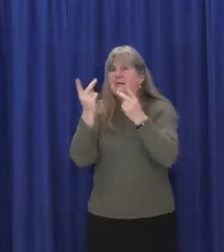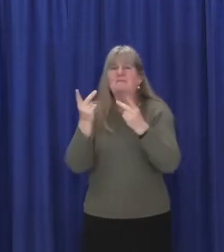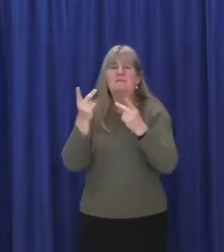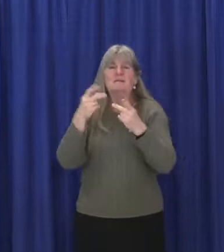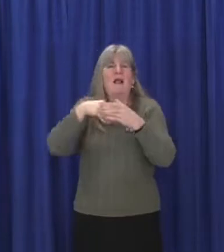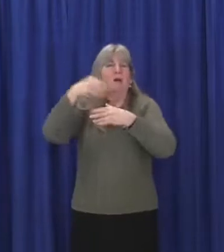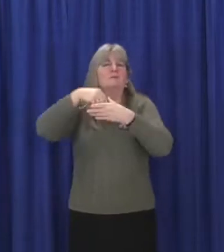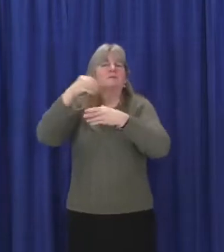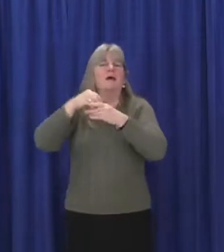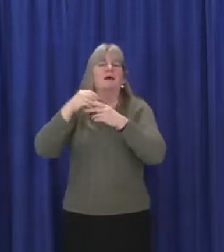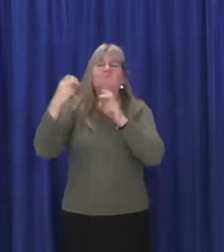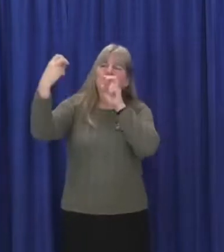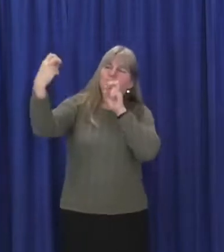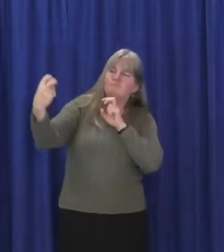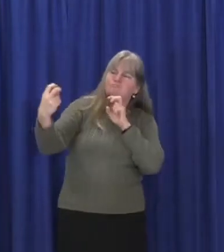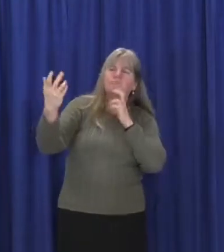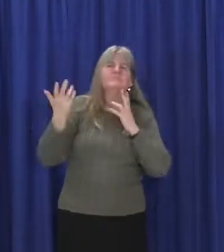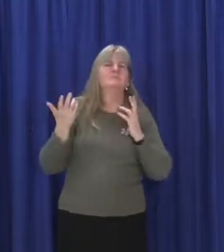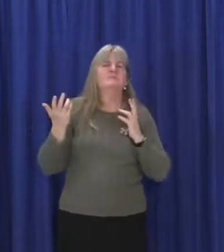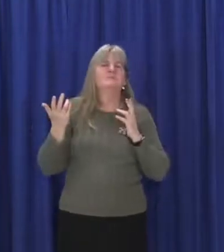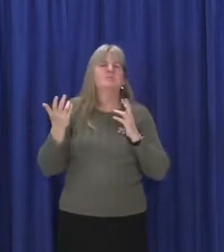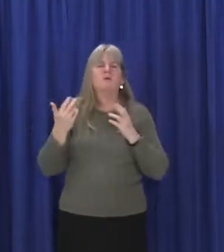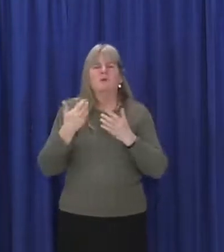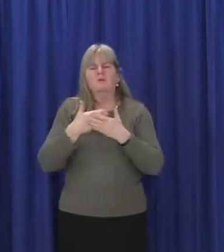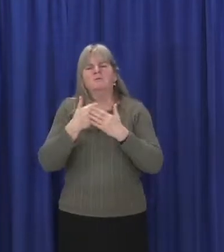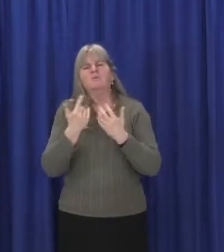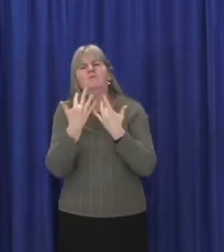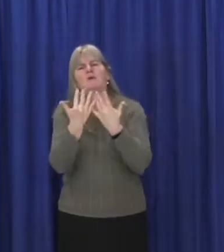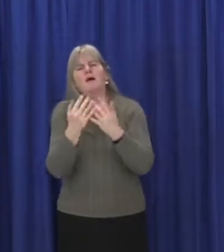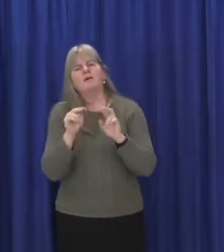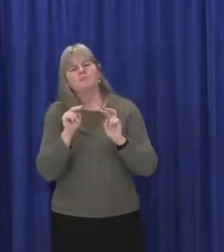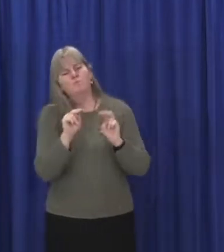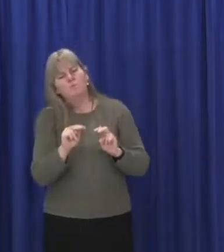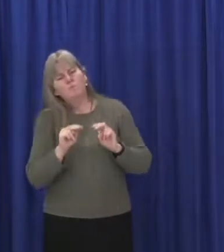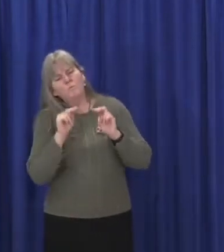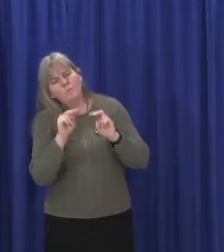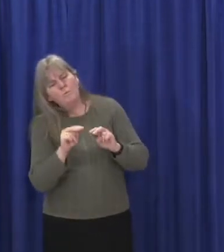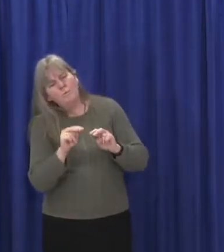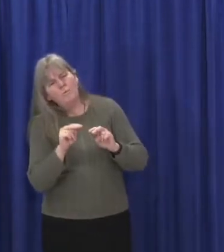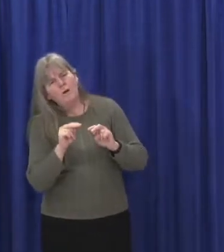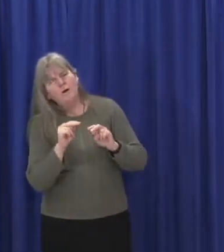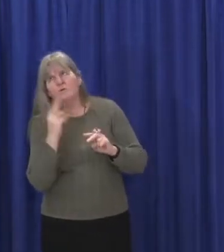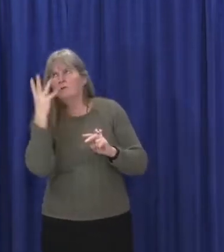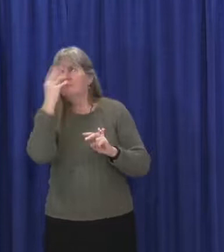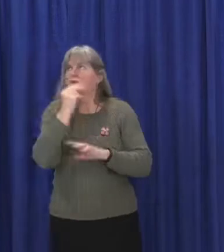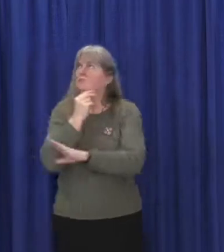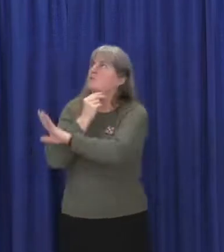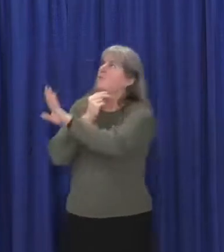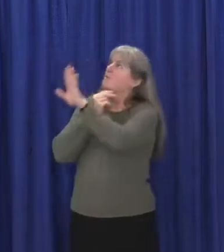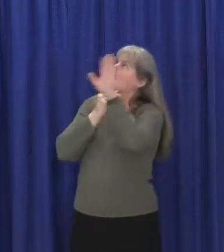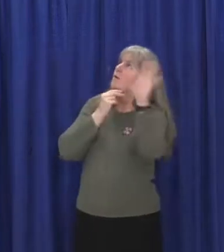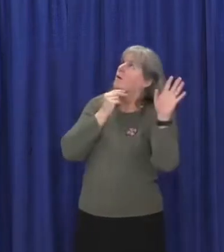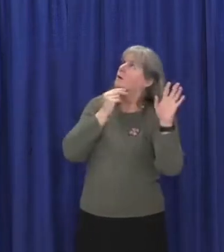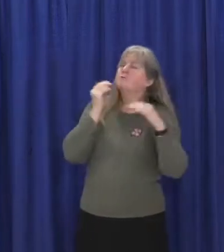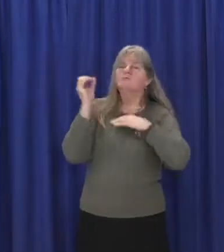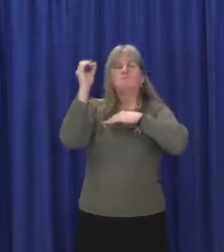in sitting by a Sacred Fire, or in gazing at the beauty around you or the sunset.